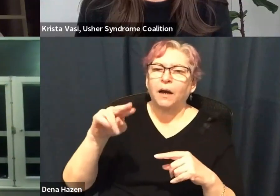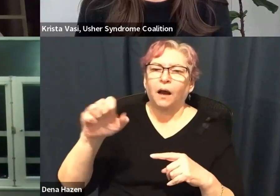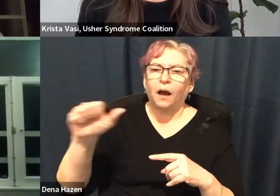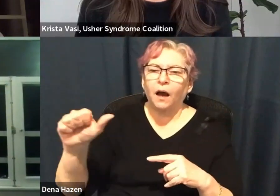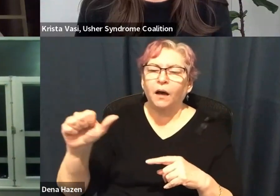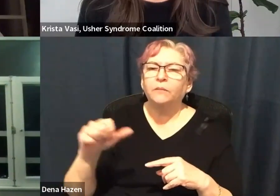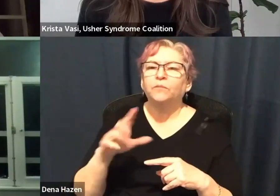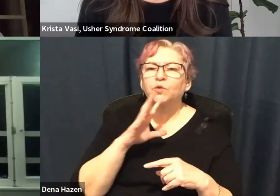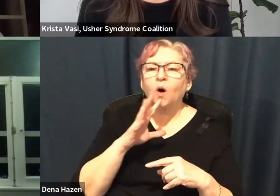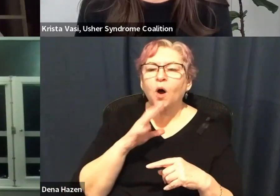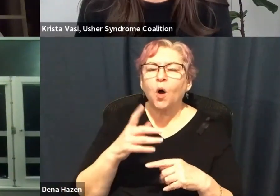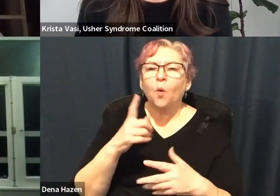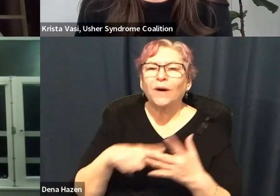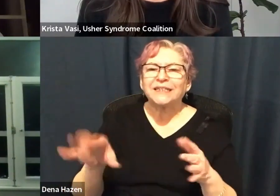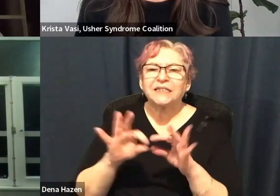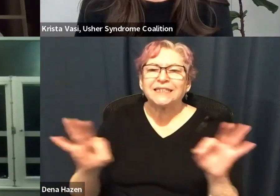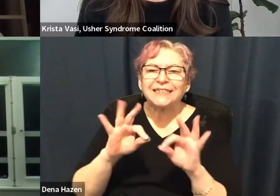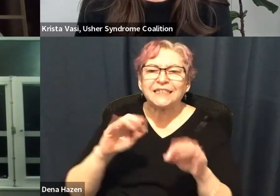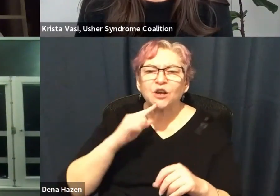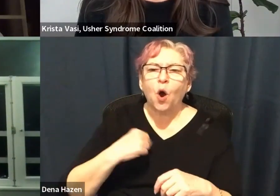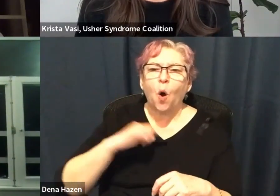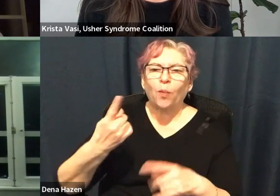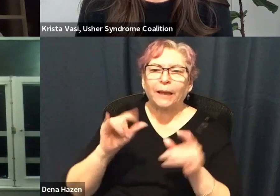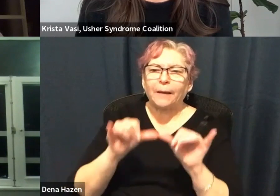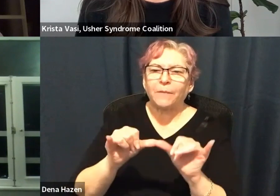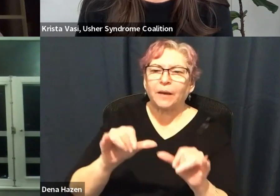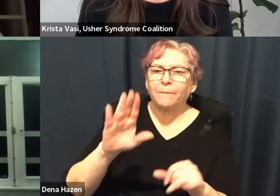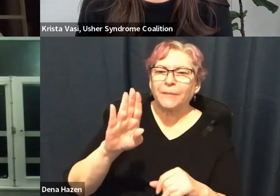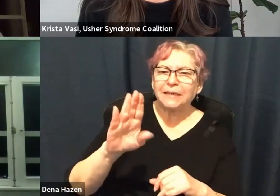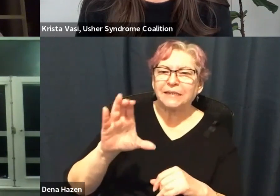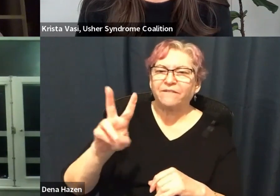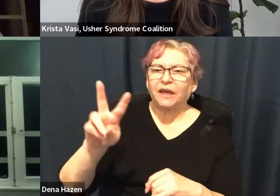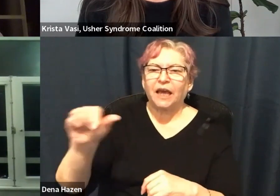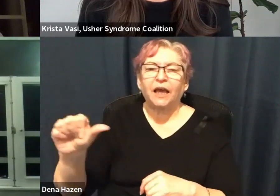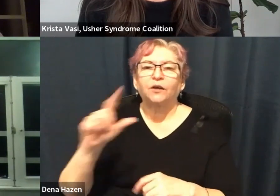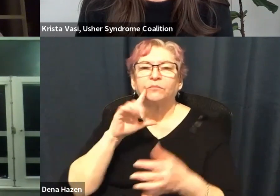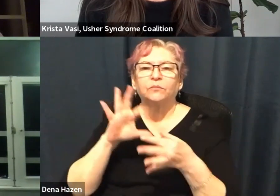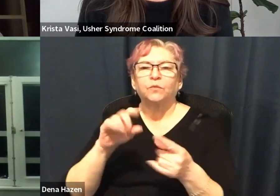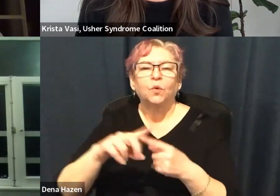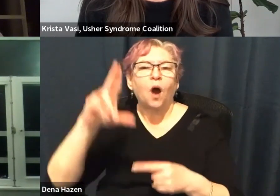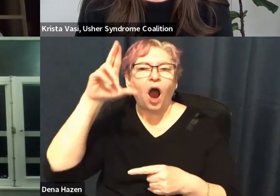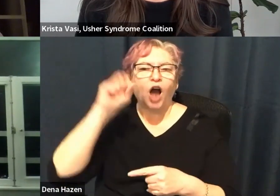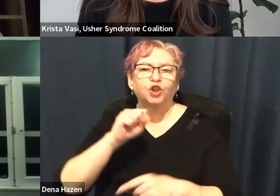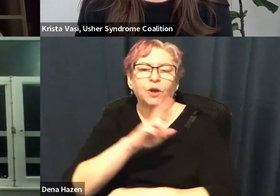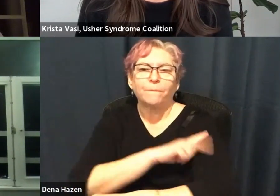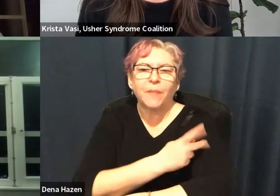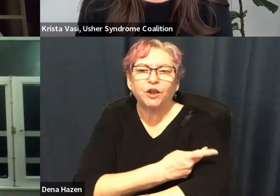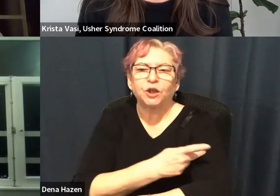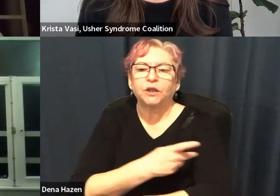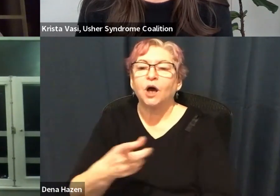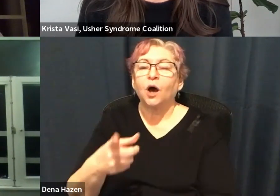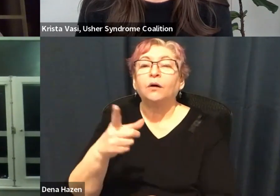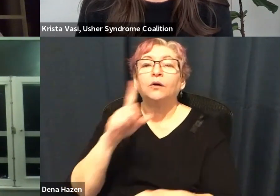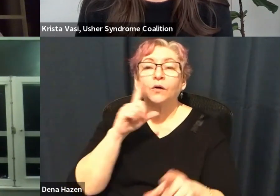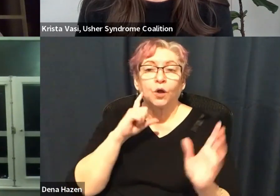"What is the significance of only measuring BCVA with respect to Usher patients who may have no visual acuity problems,